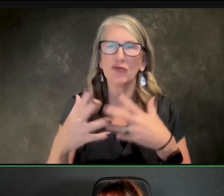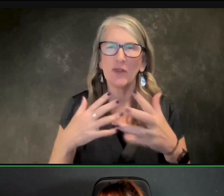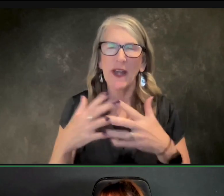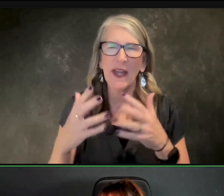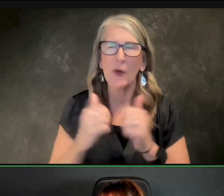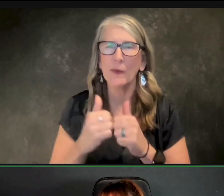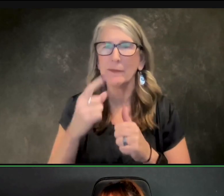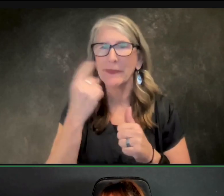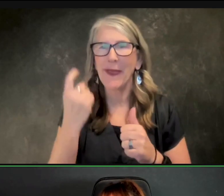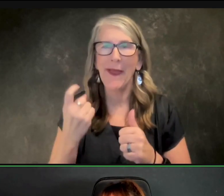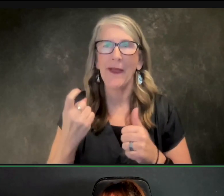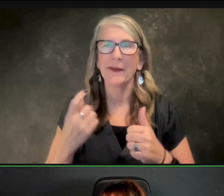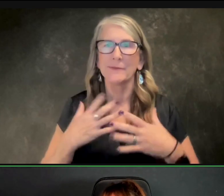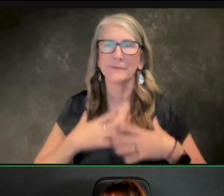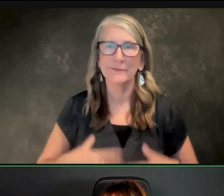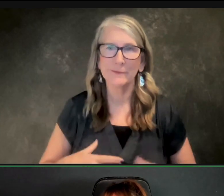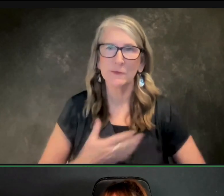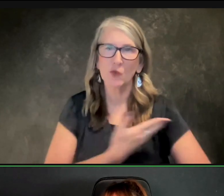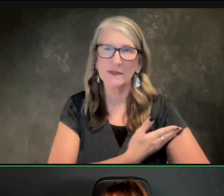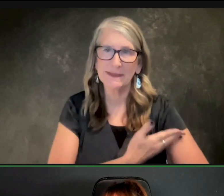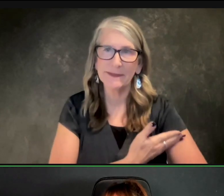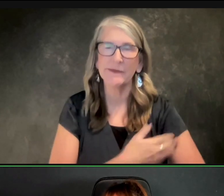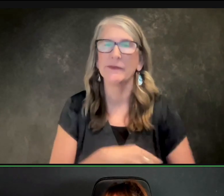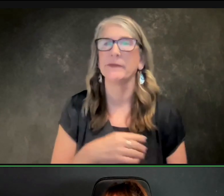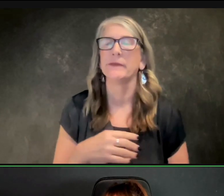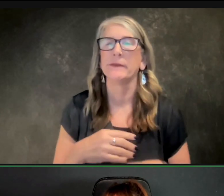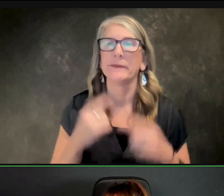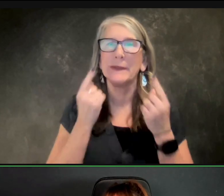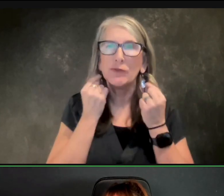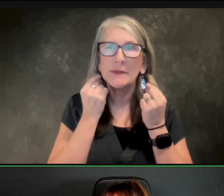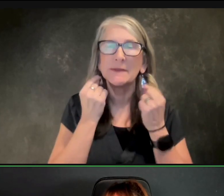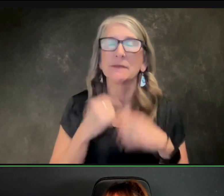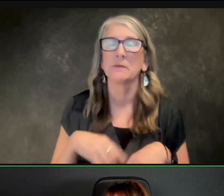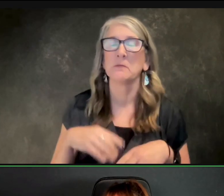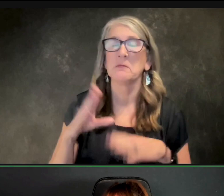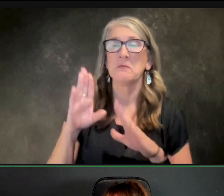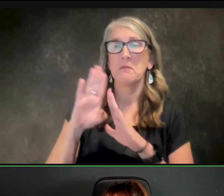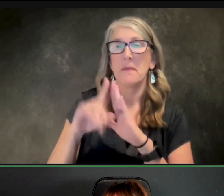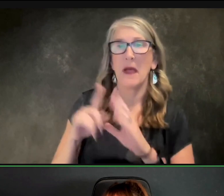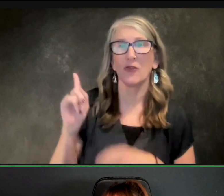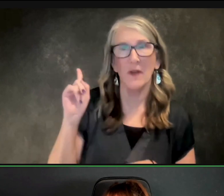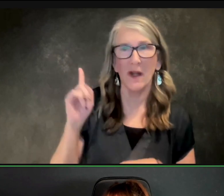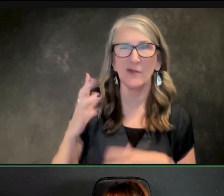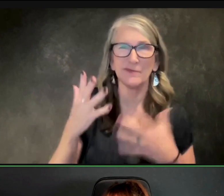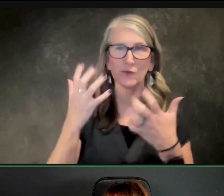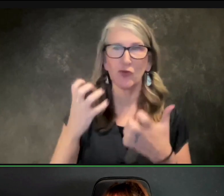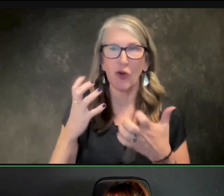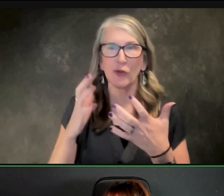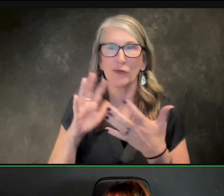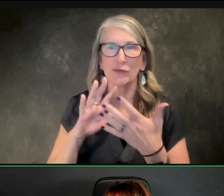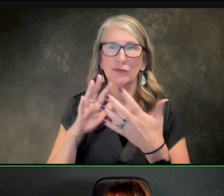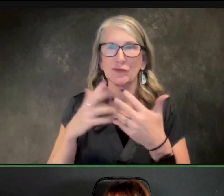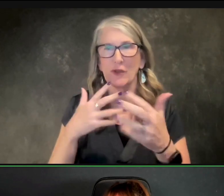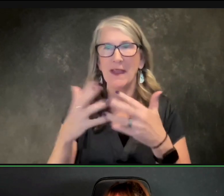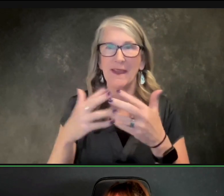I'm wearing glasses. I'm wearing a gray shirt with a black undershirt and short sleeve.